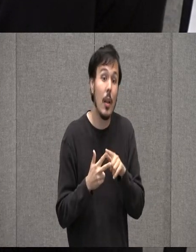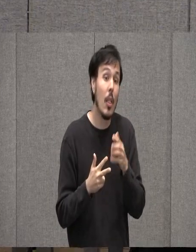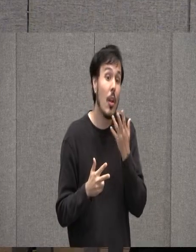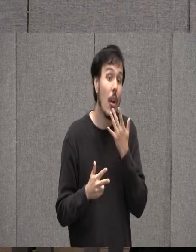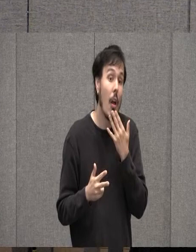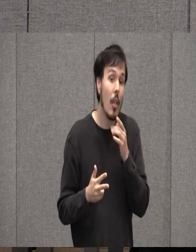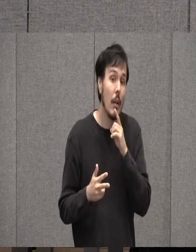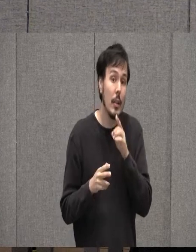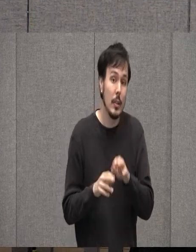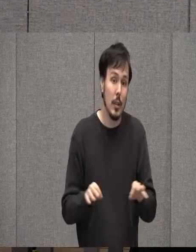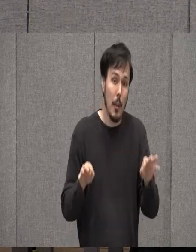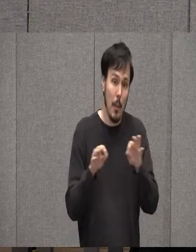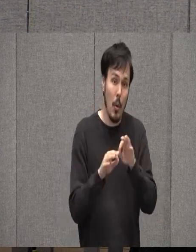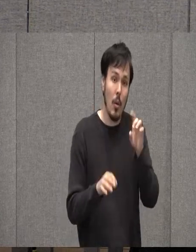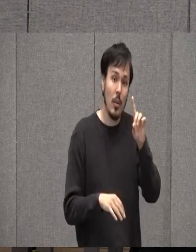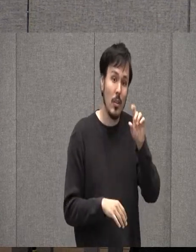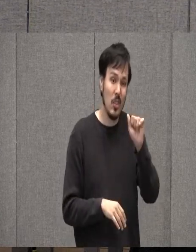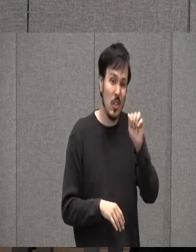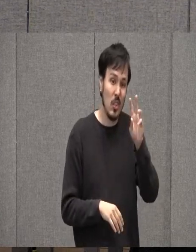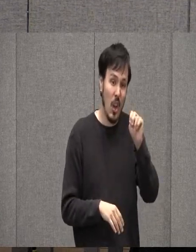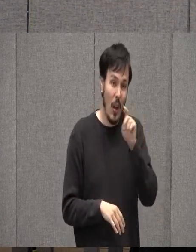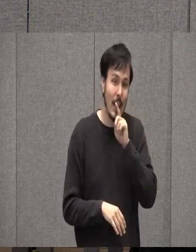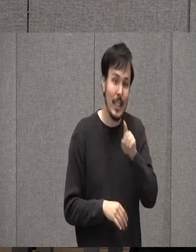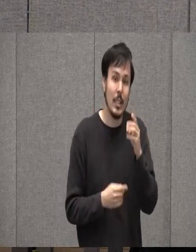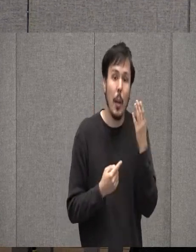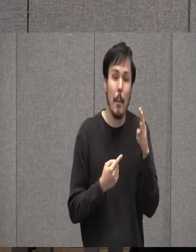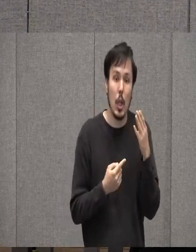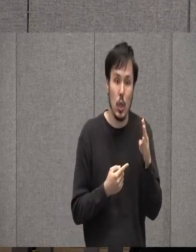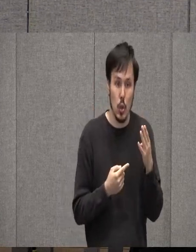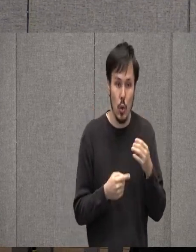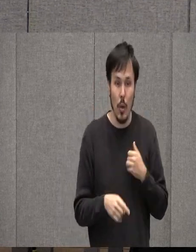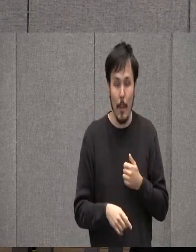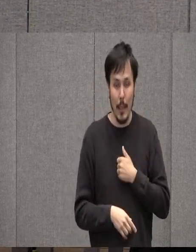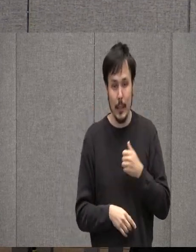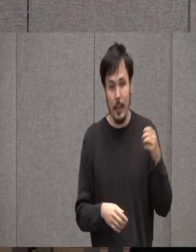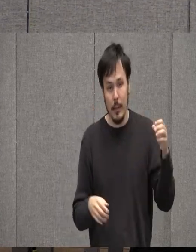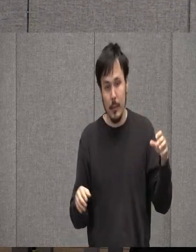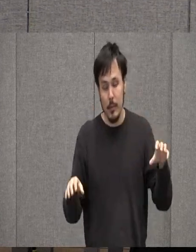This Dawn soap is blue so when I put my yellow food coloring